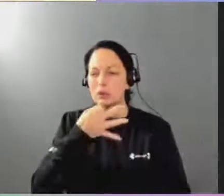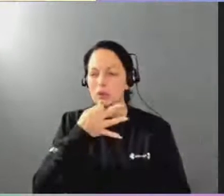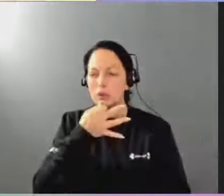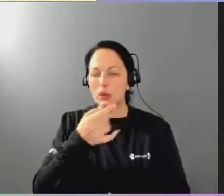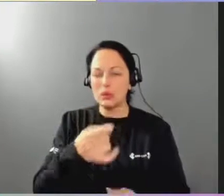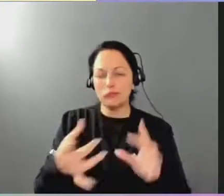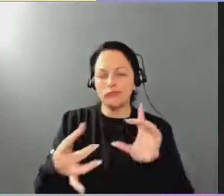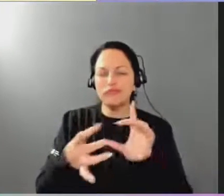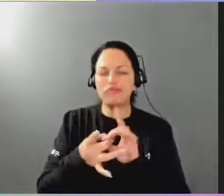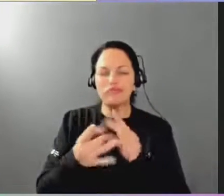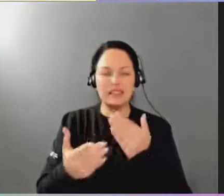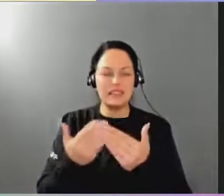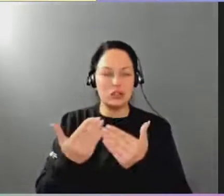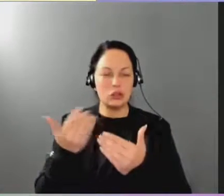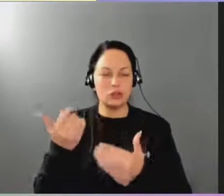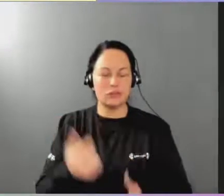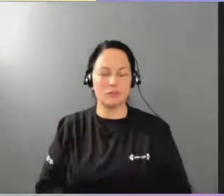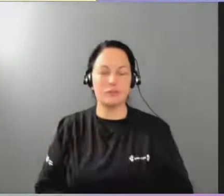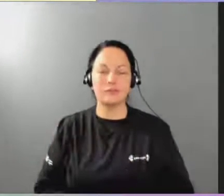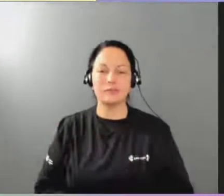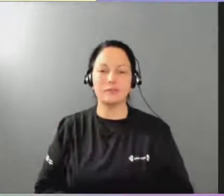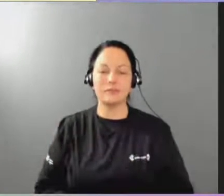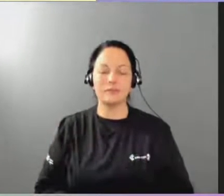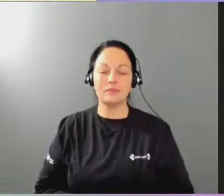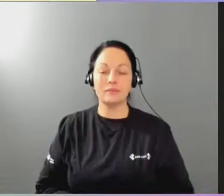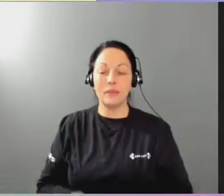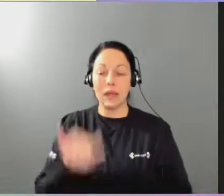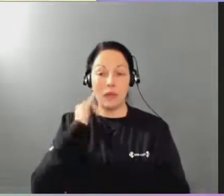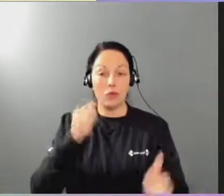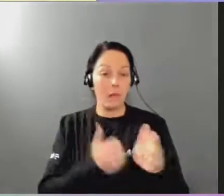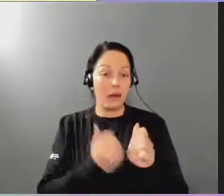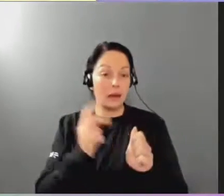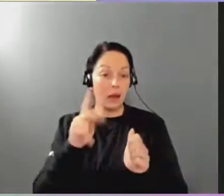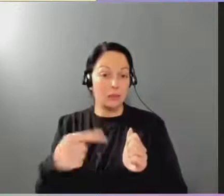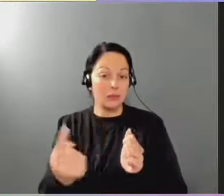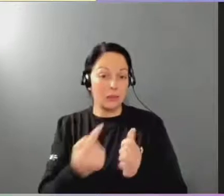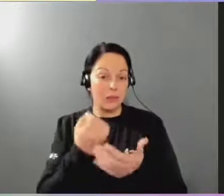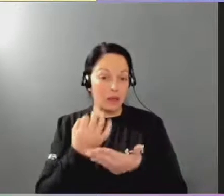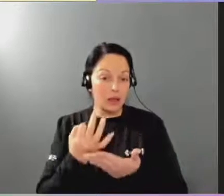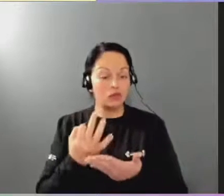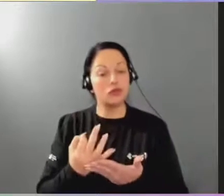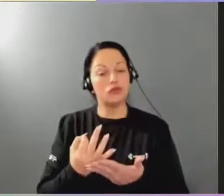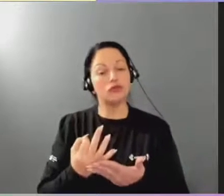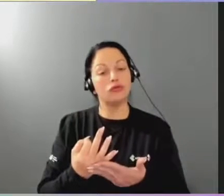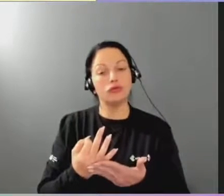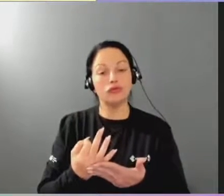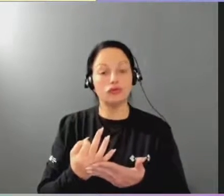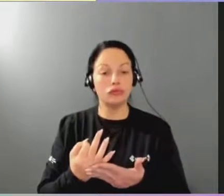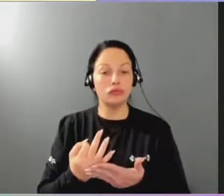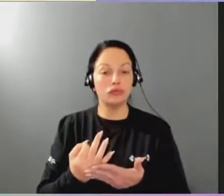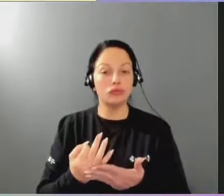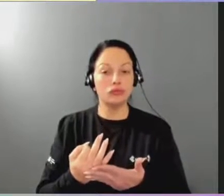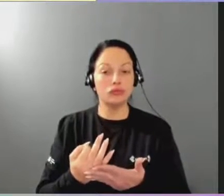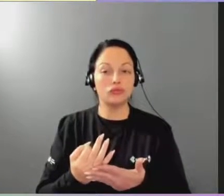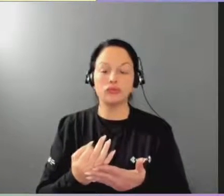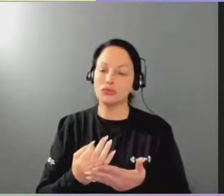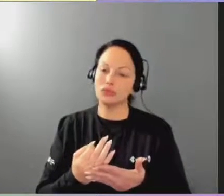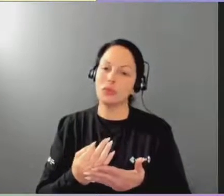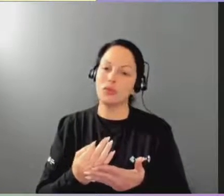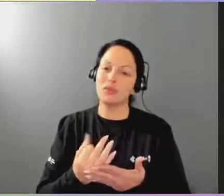example. You can start building on that. As soon as you make a little breach it gets a lot easier. It's